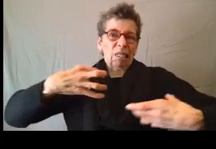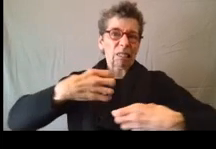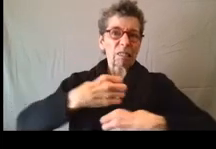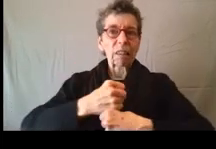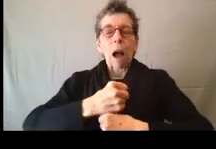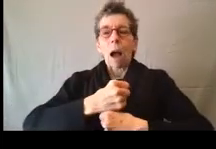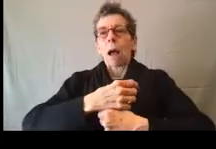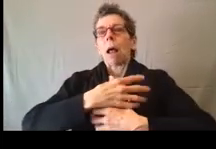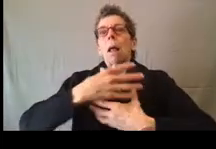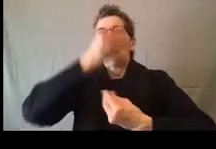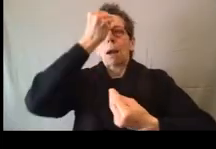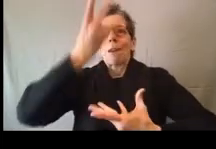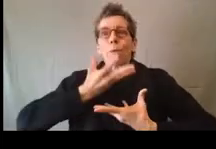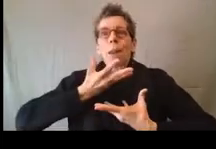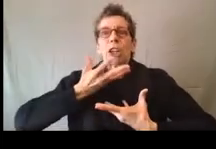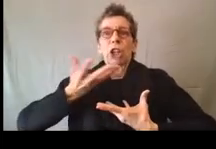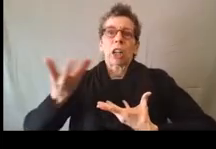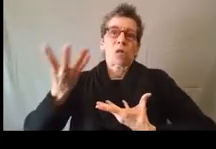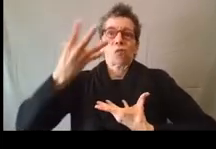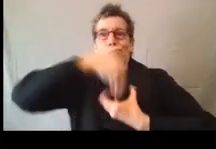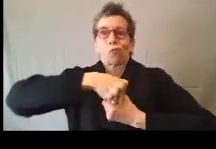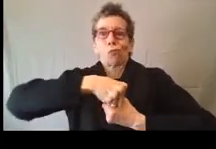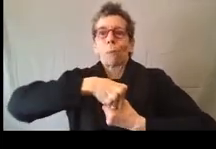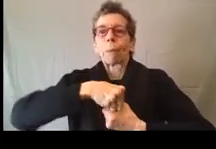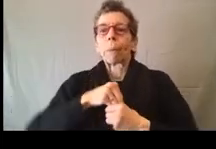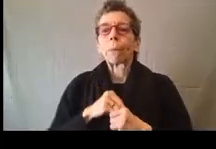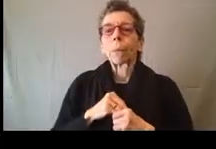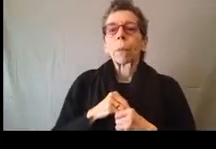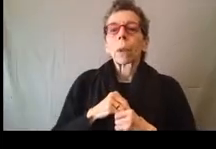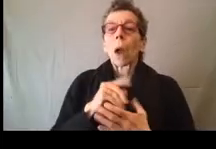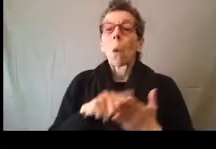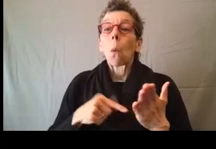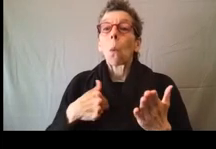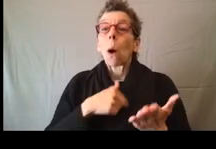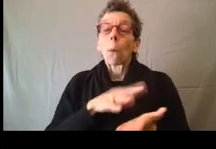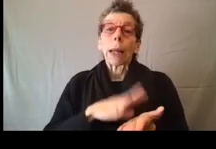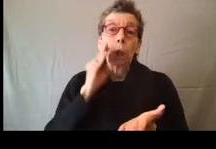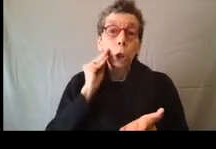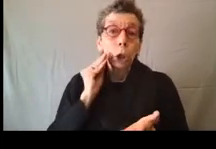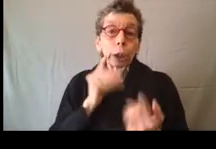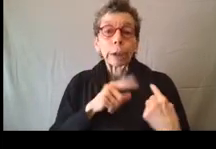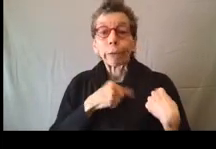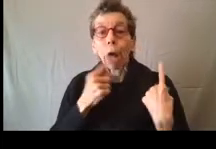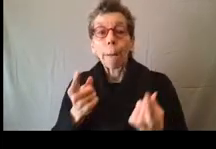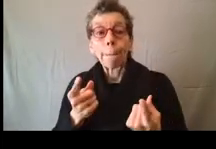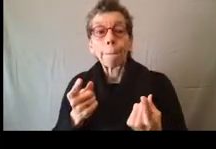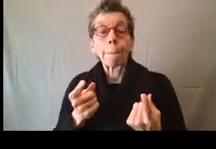we learn from our study in total. So, based on what we learn from the time the those employers